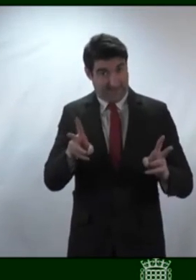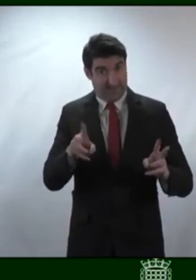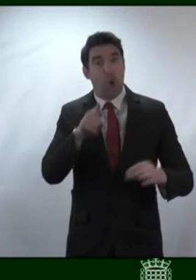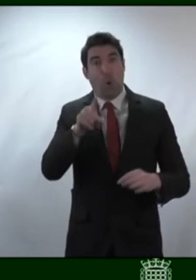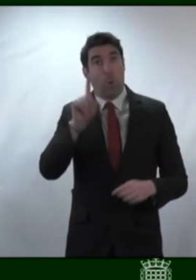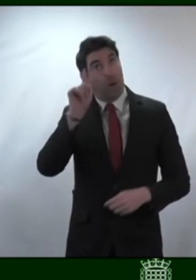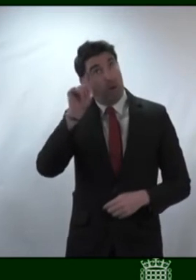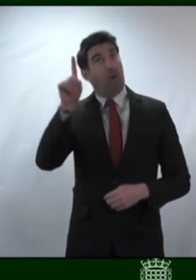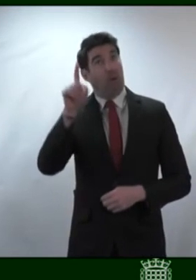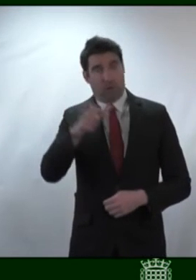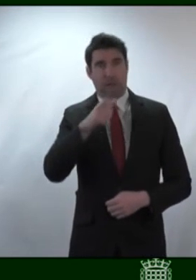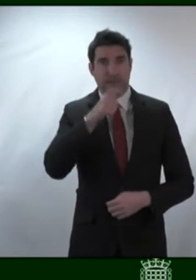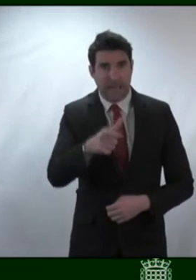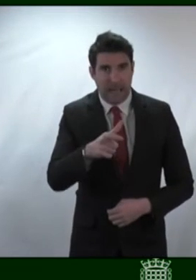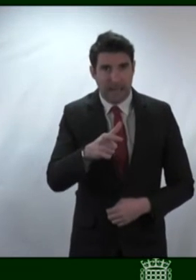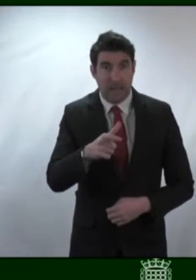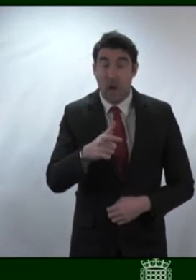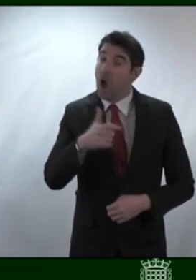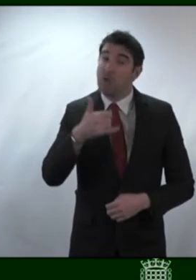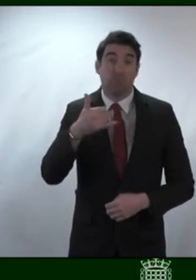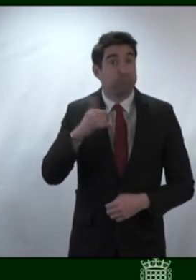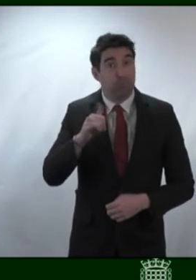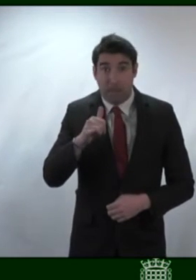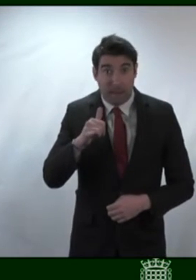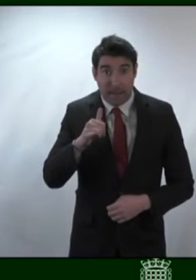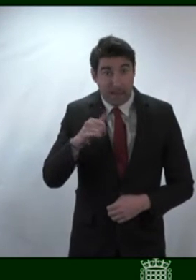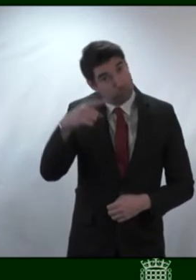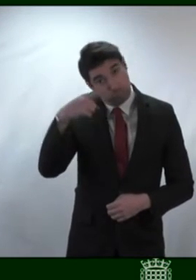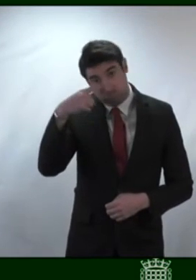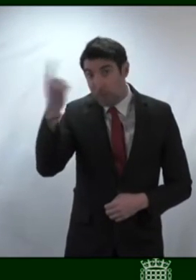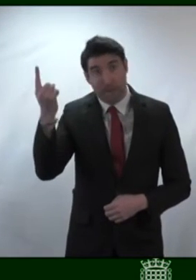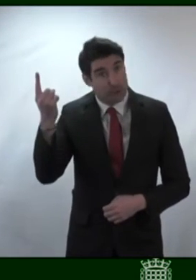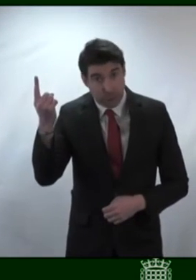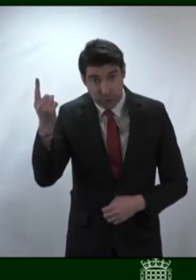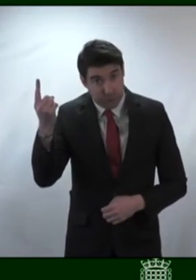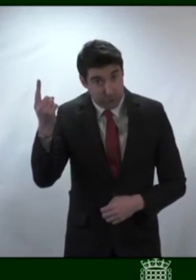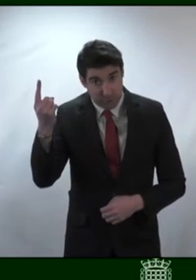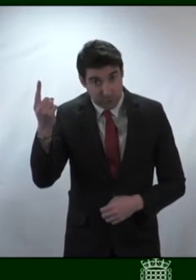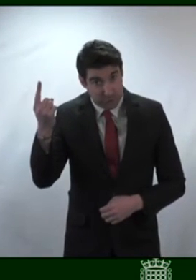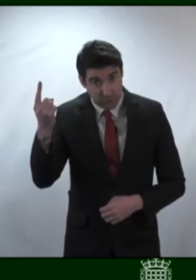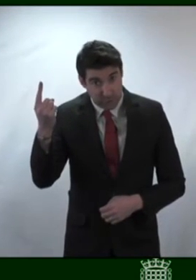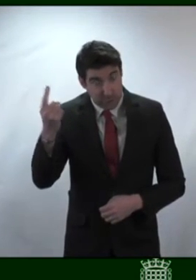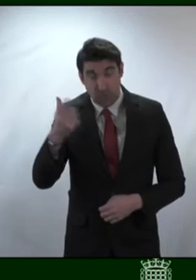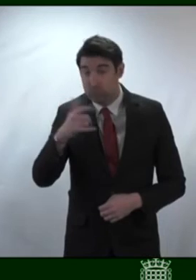It’ll probably be nonsense… You may get a bad headline… but… If you make enough